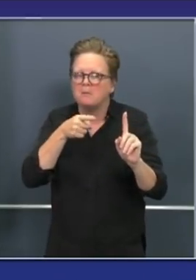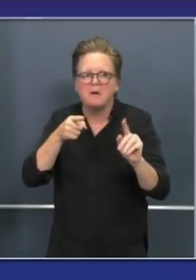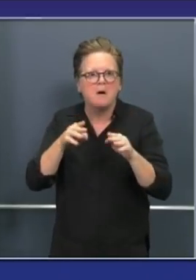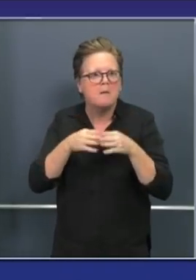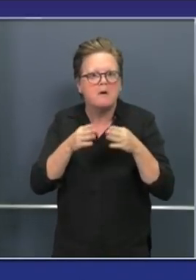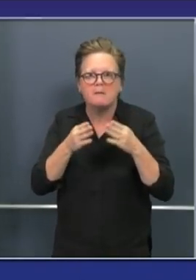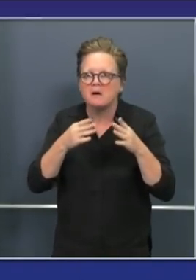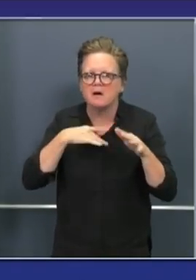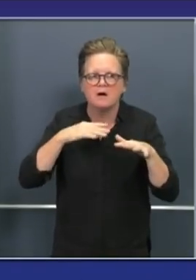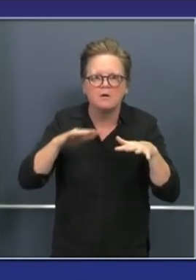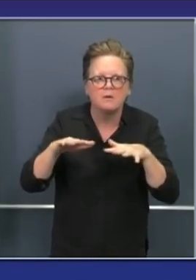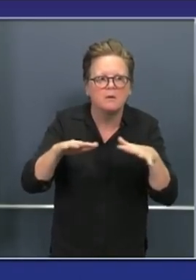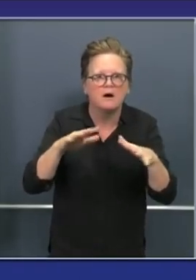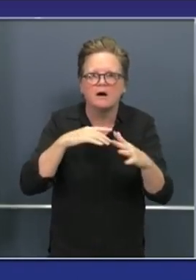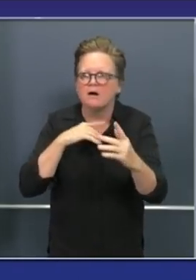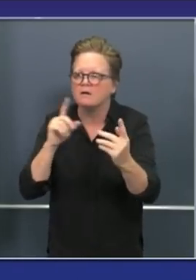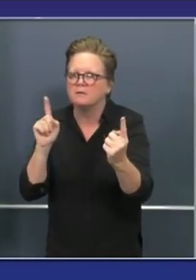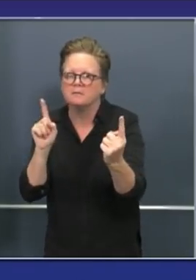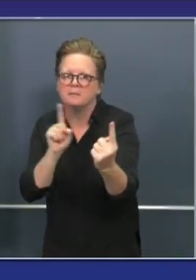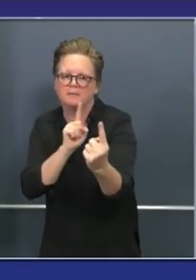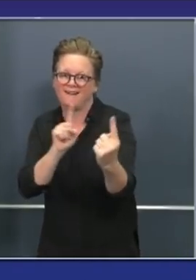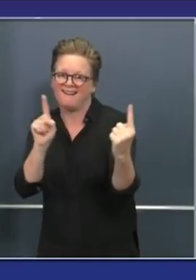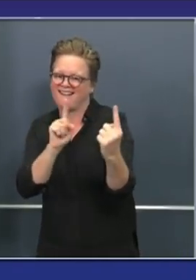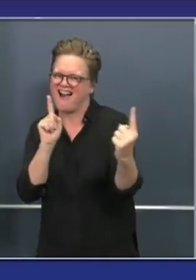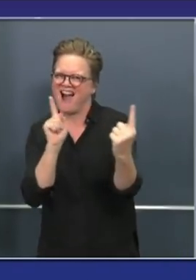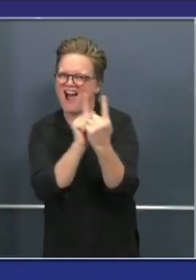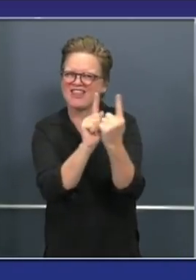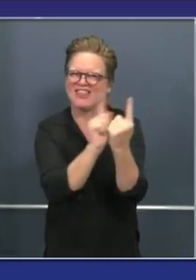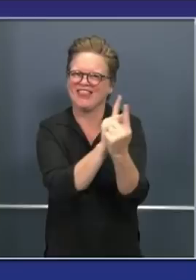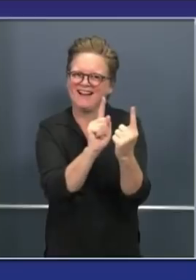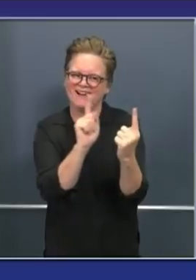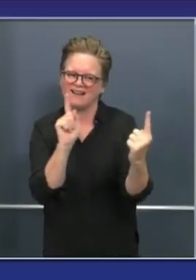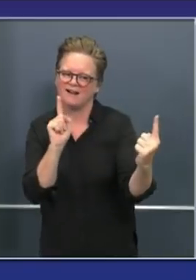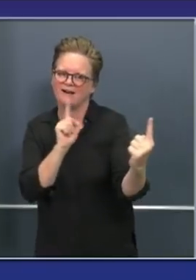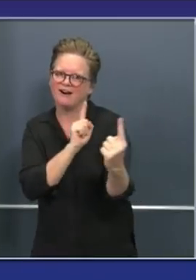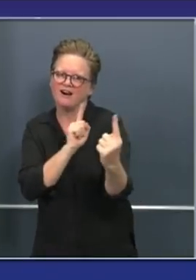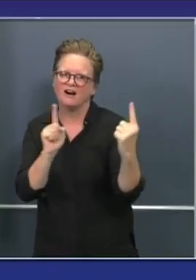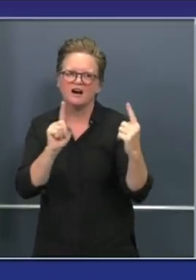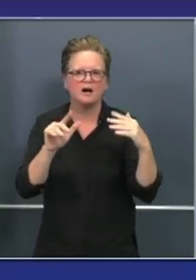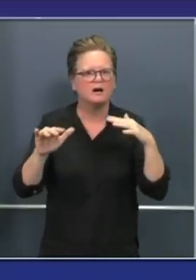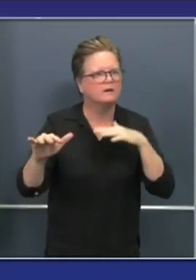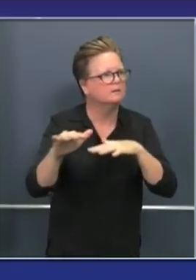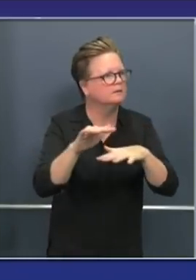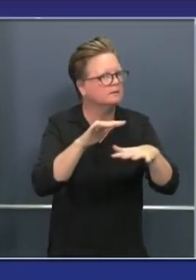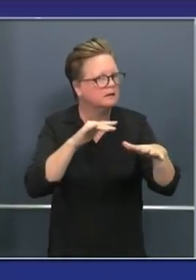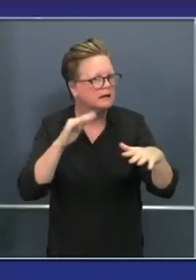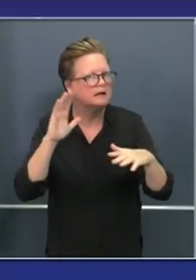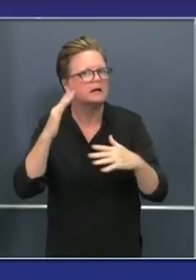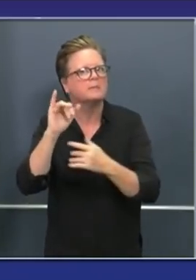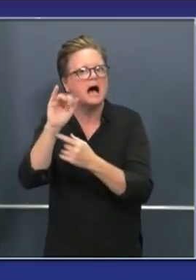TO INCREASE AS WE SAW MORE MIXING, MORE PEOPLE THAT WERE OUT AND ABOUT AS WE REOPENED